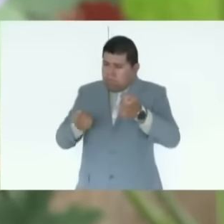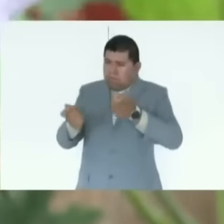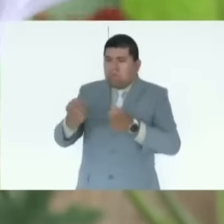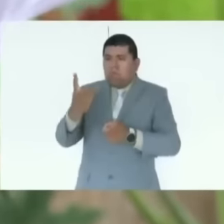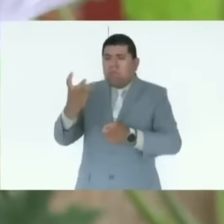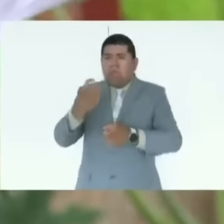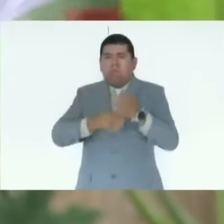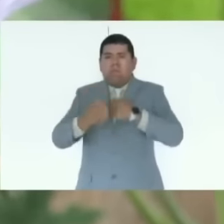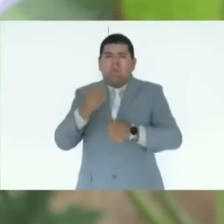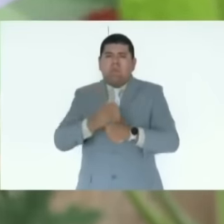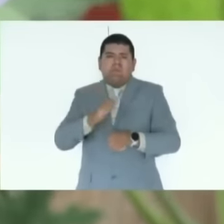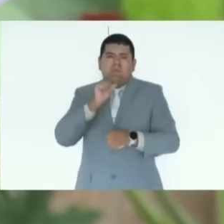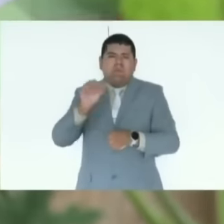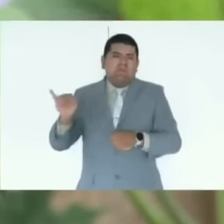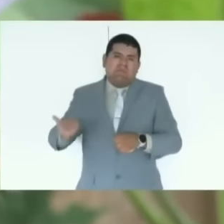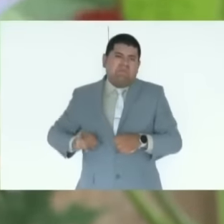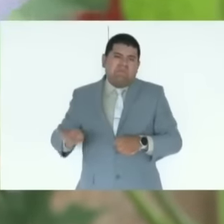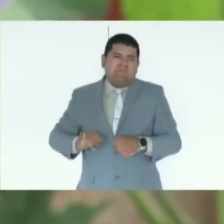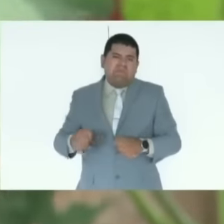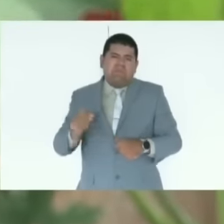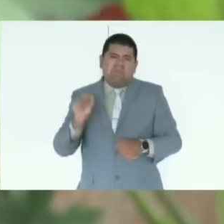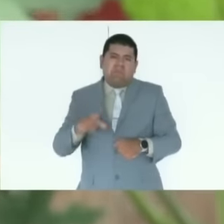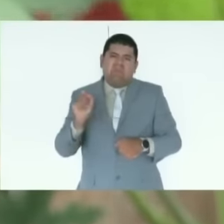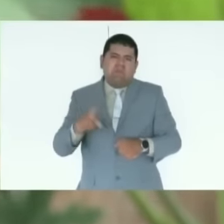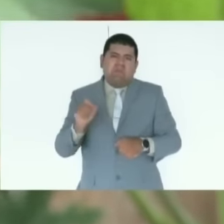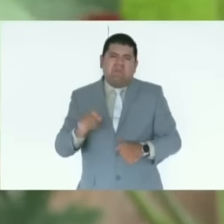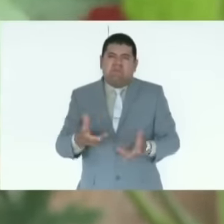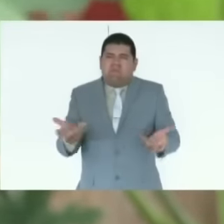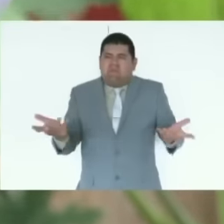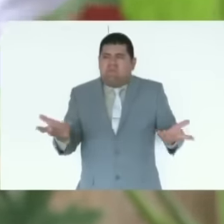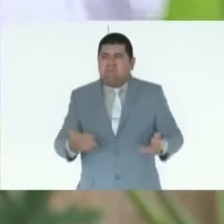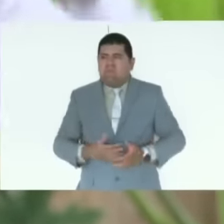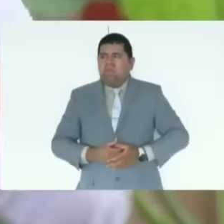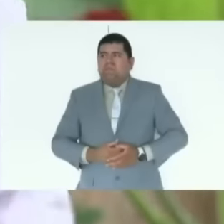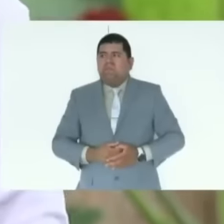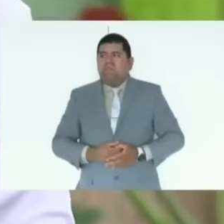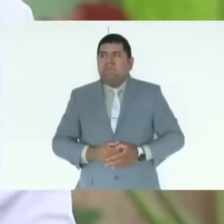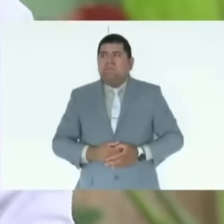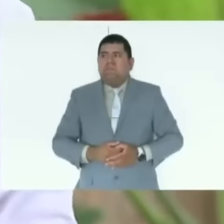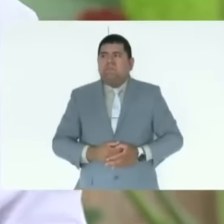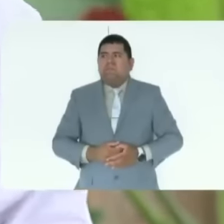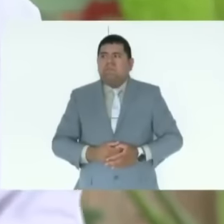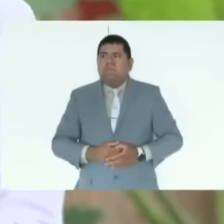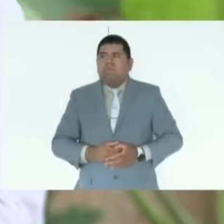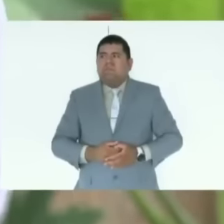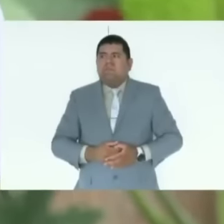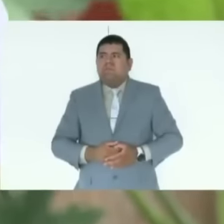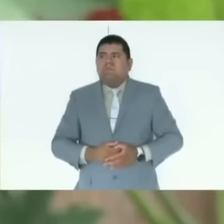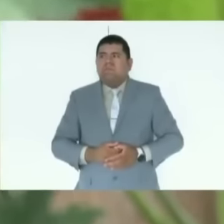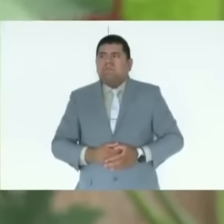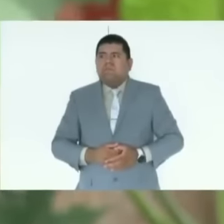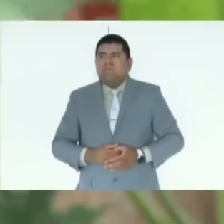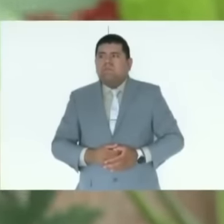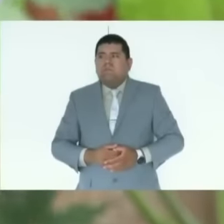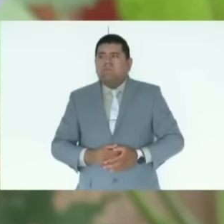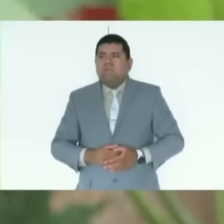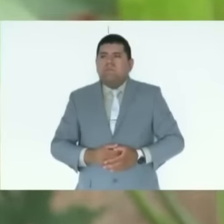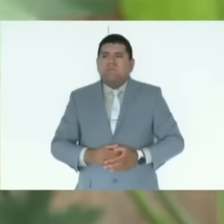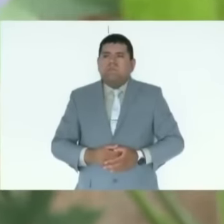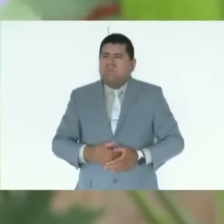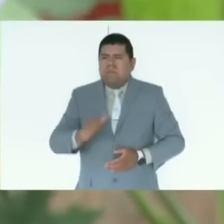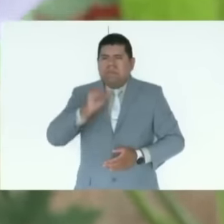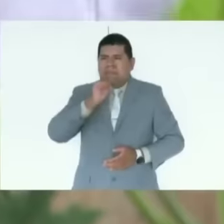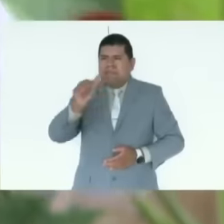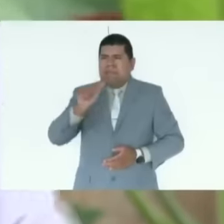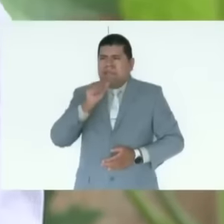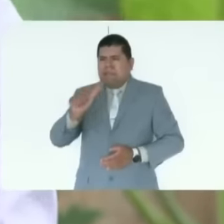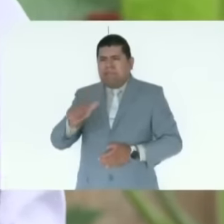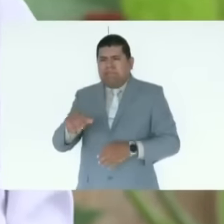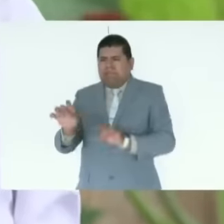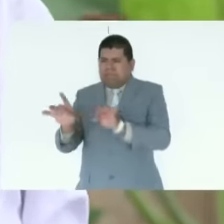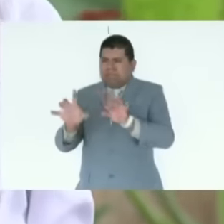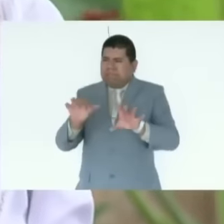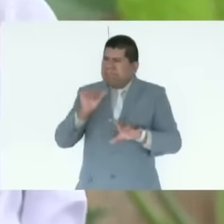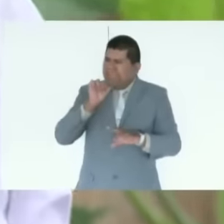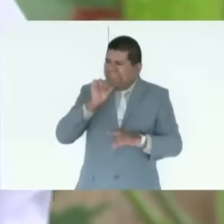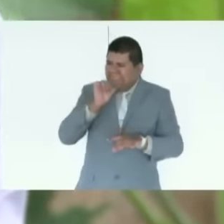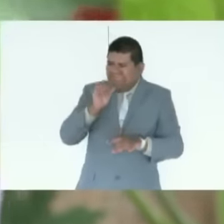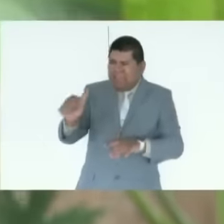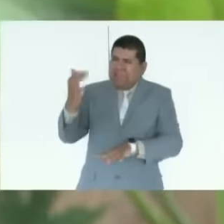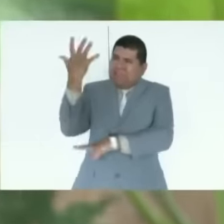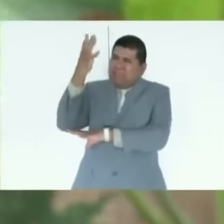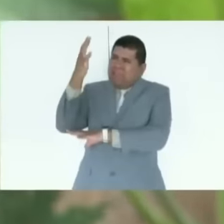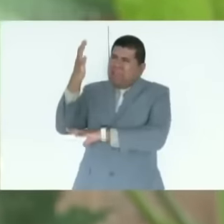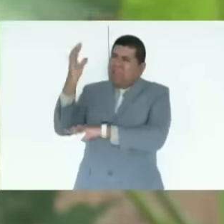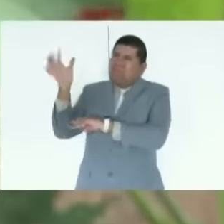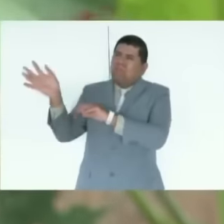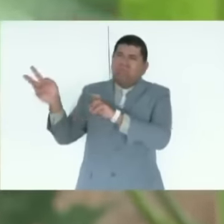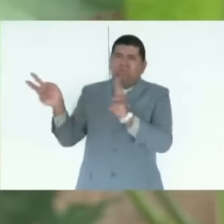, nothing moved, neither the trees nor the leaves of the trees